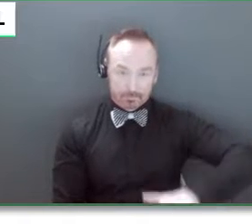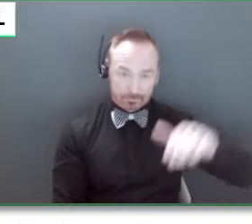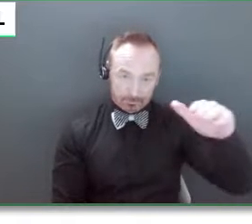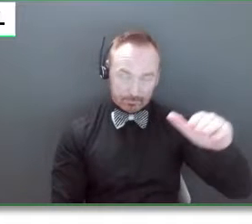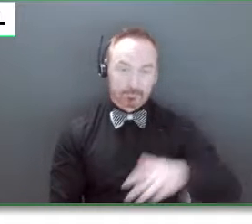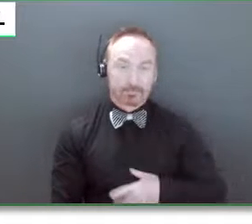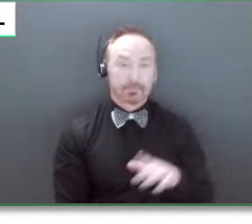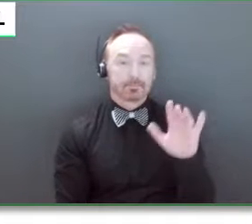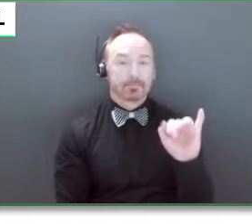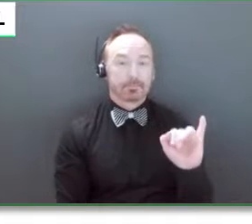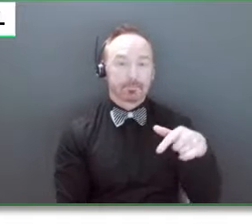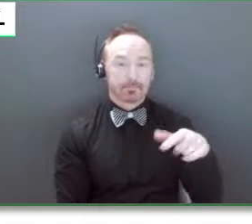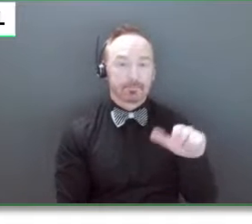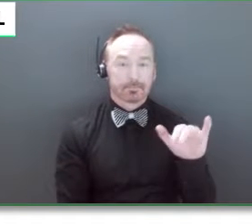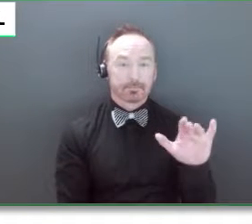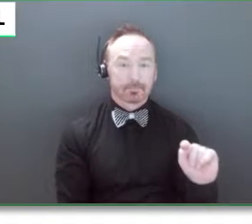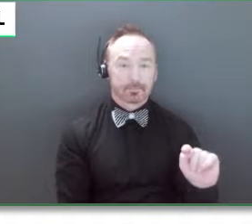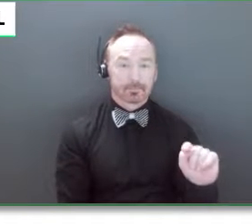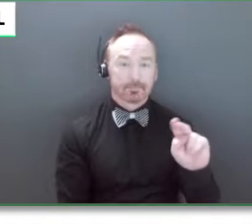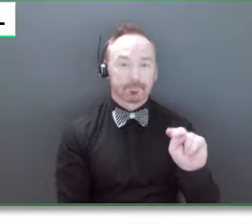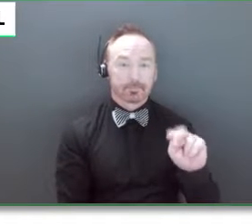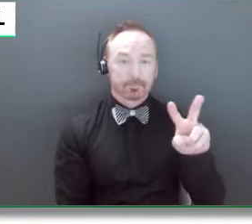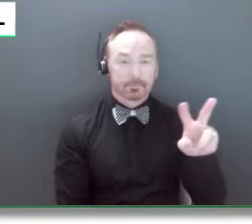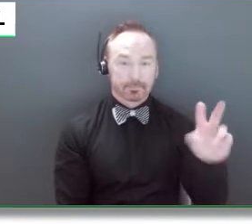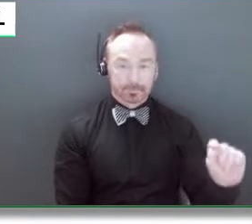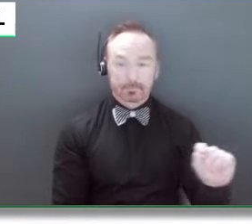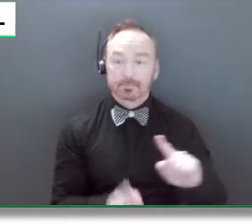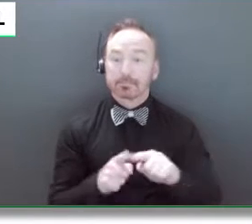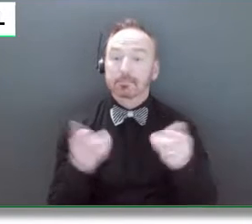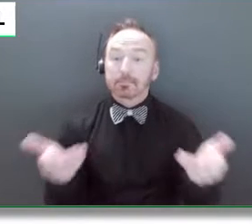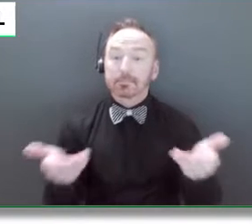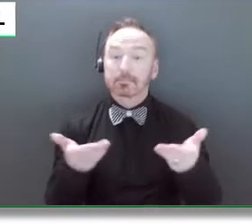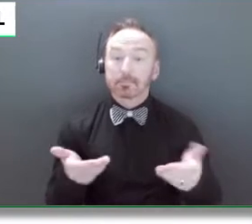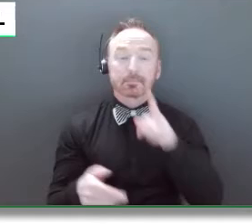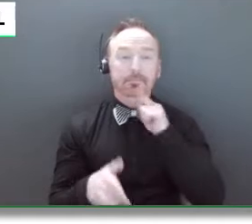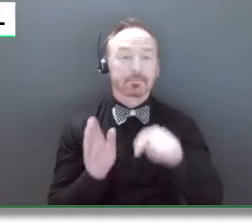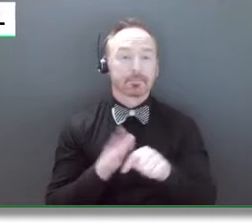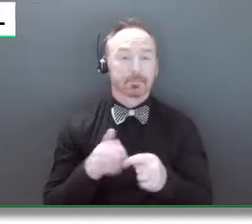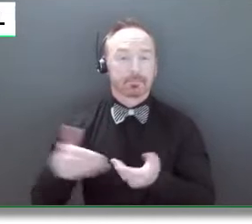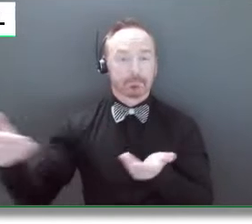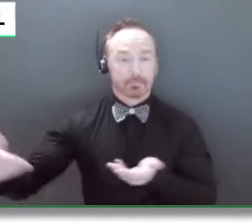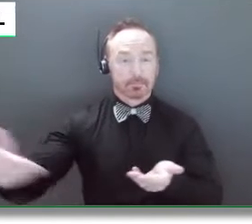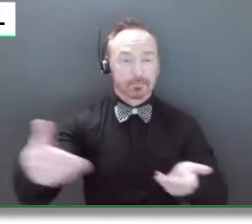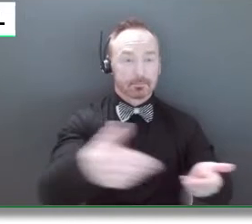So welcome everyone. I'll start with a round of introductions.